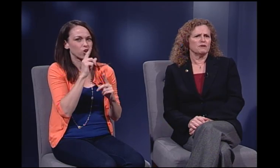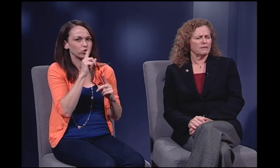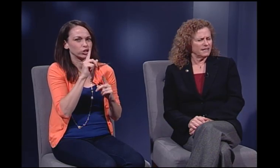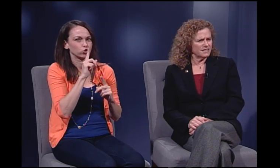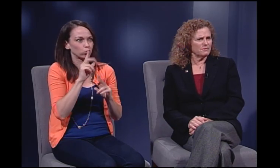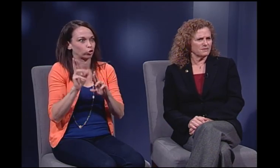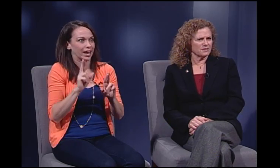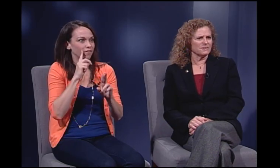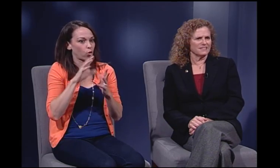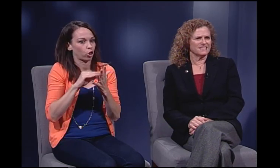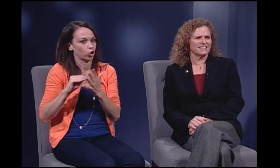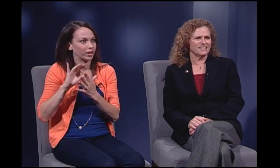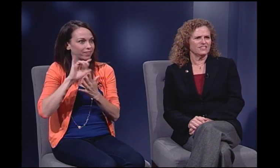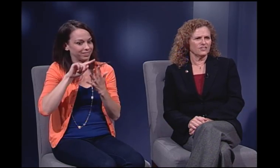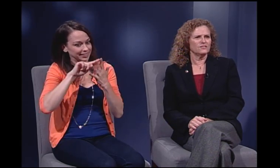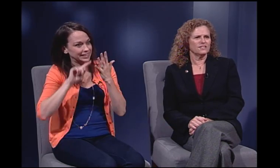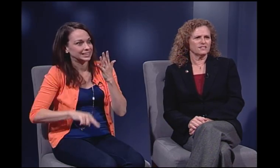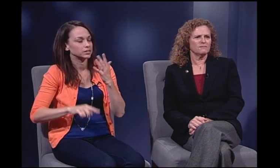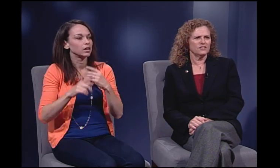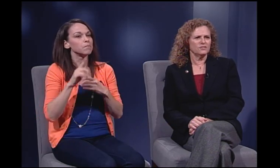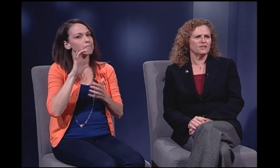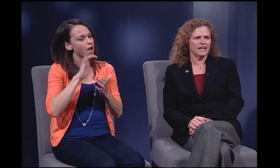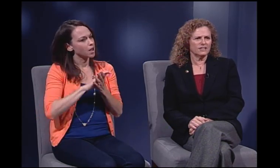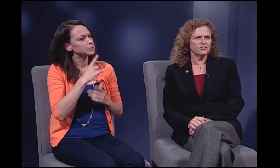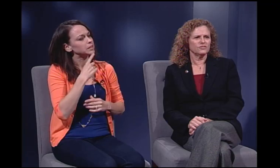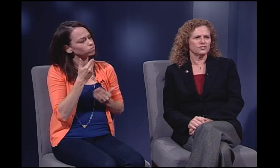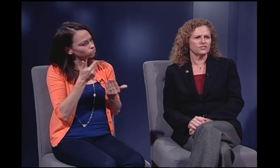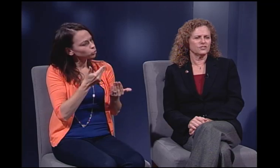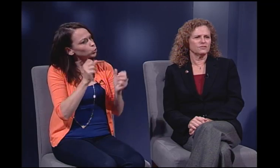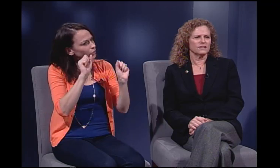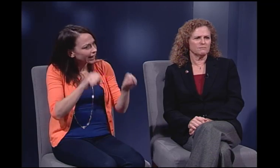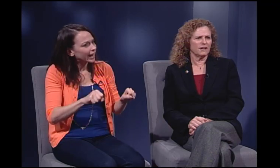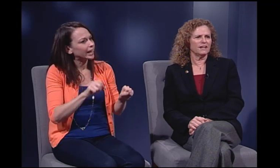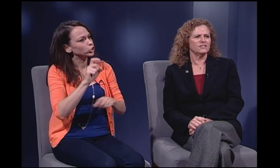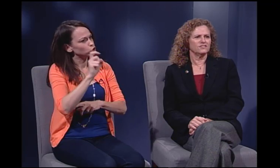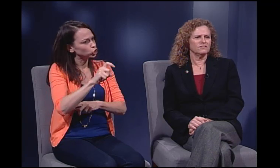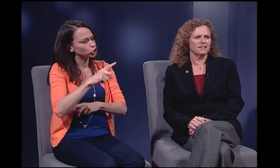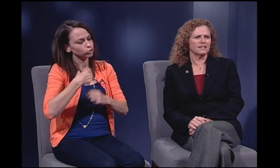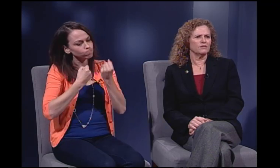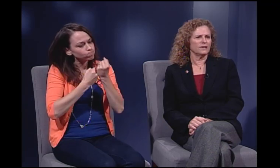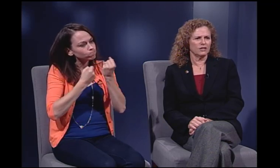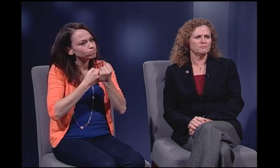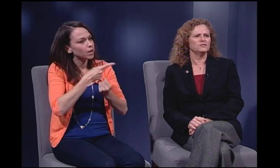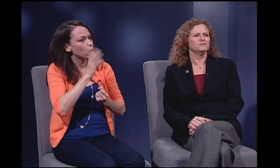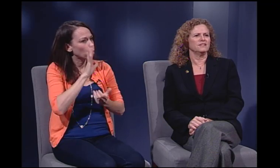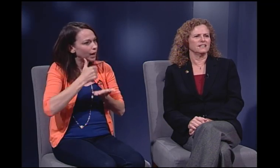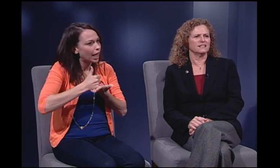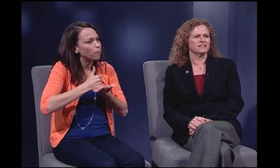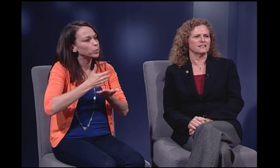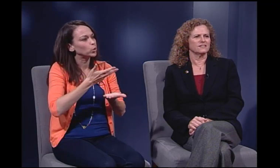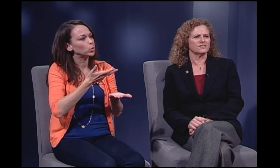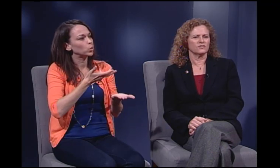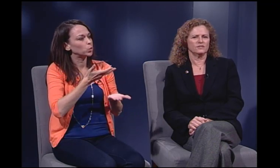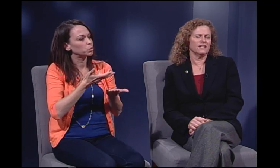But my husband was the one that said, you know, this is something you can do, you should do and I'm behind you and I will help you and so yeah,